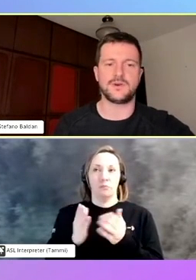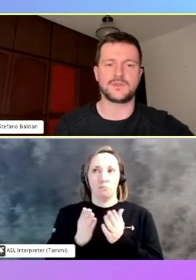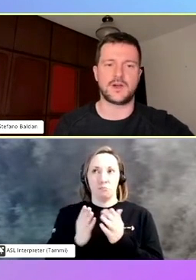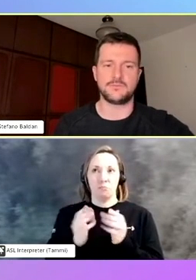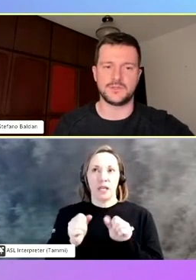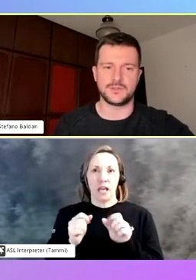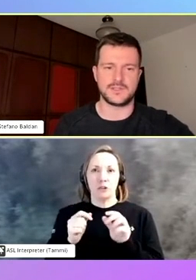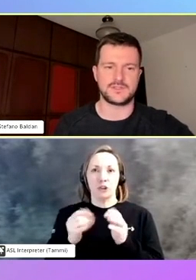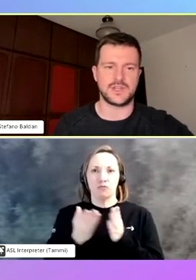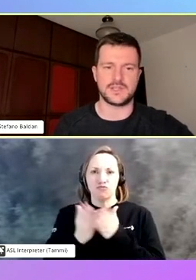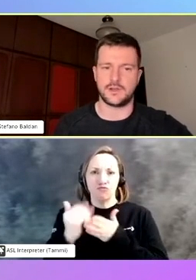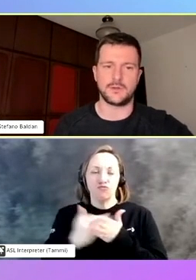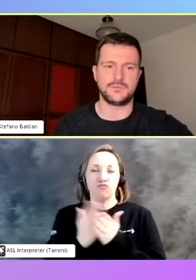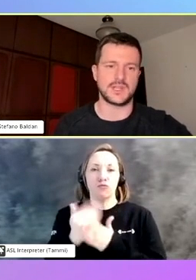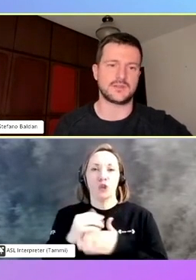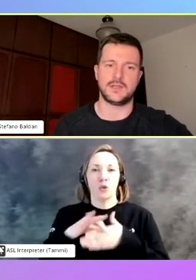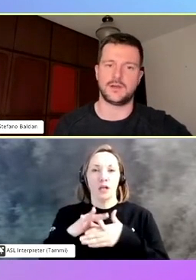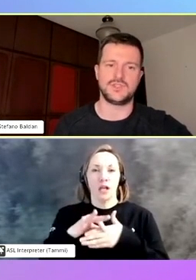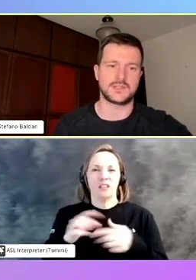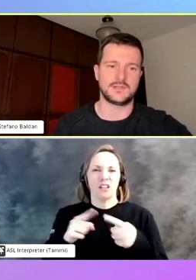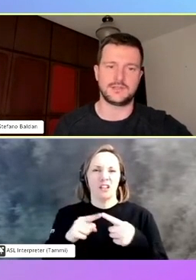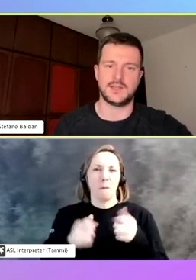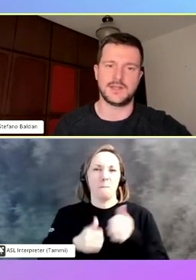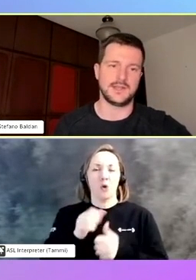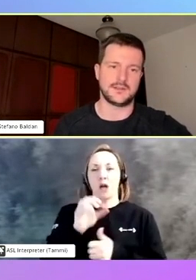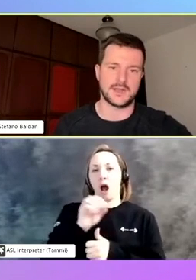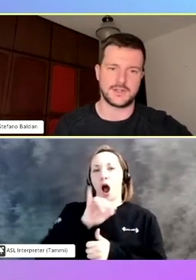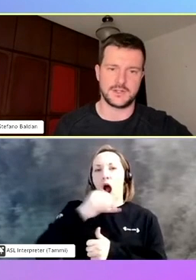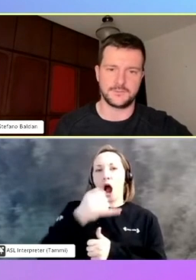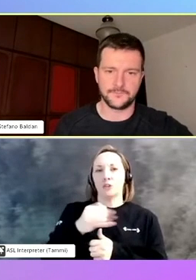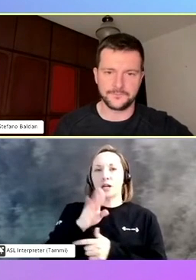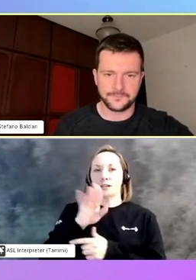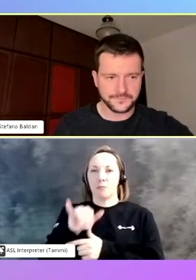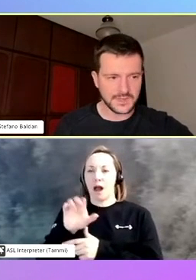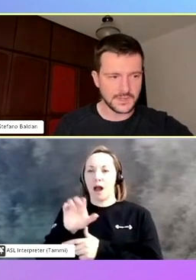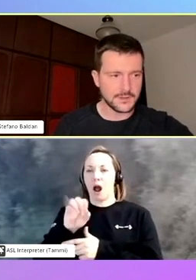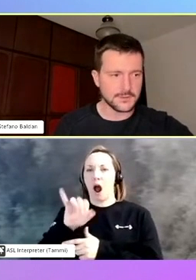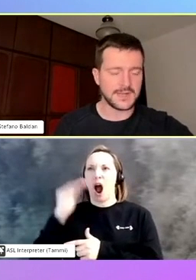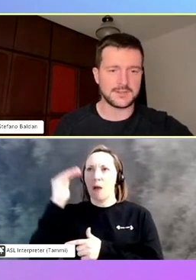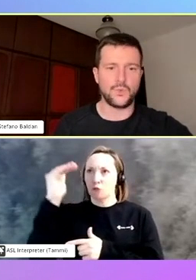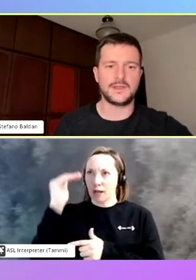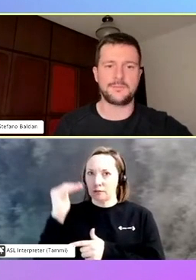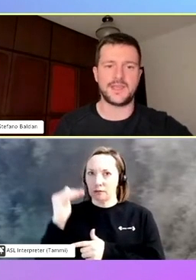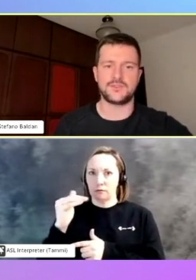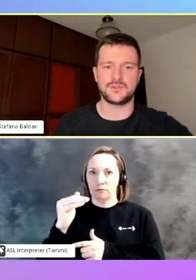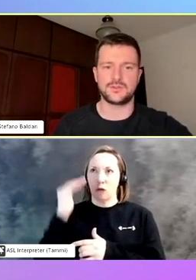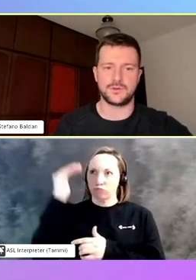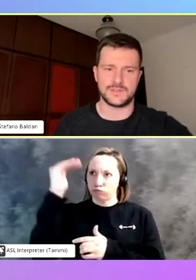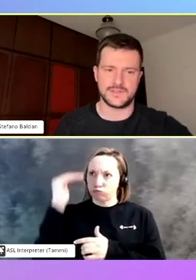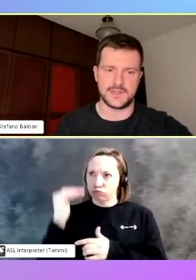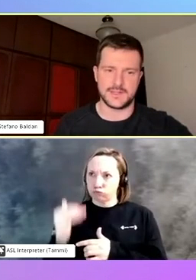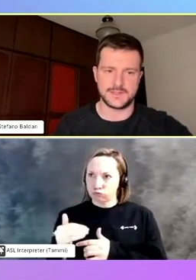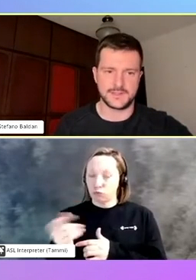to grow up in a society that excluded people with disabilities. I also saw the huge impact, positive impact that technology